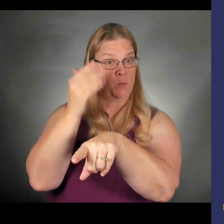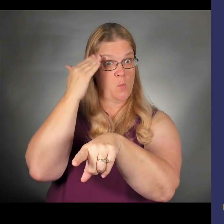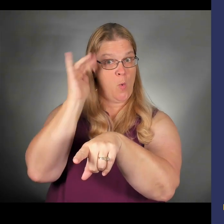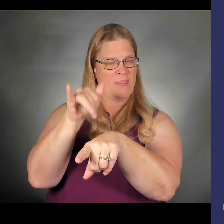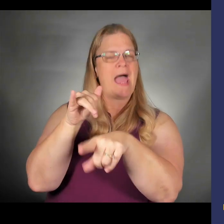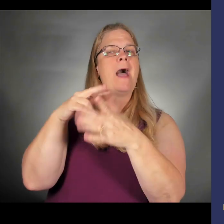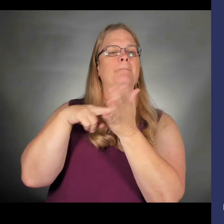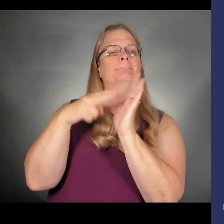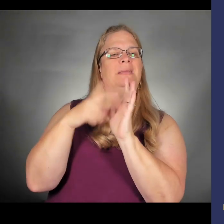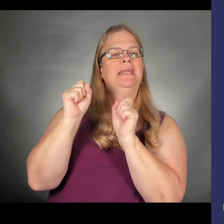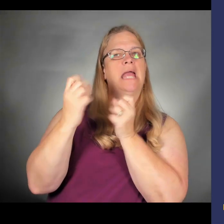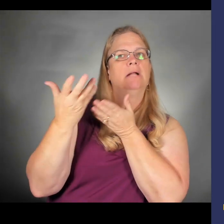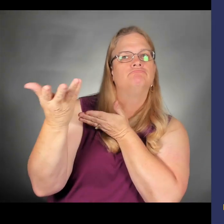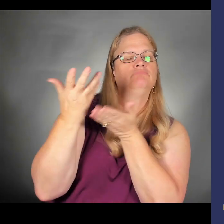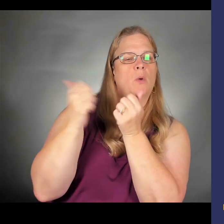other types of firearms.